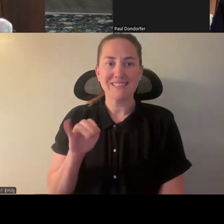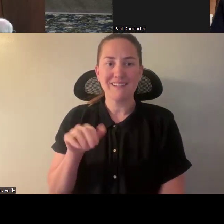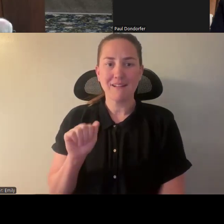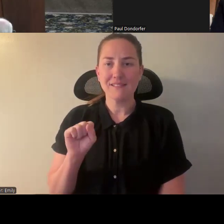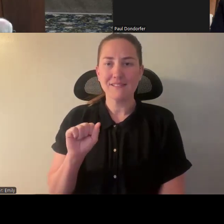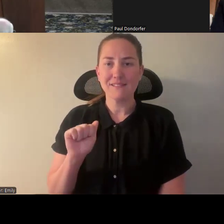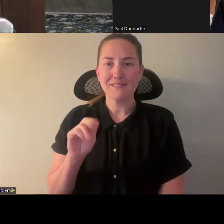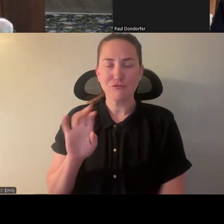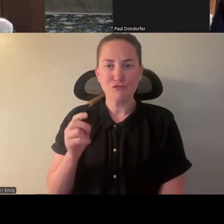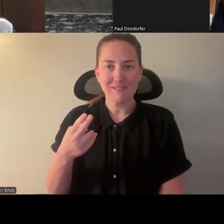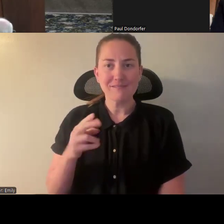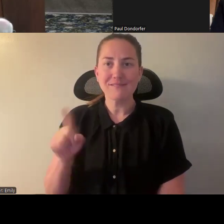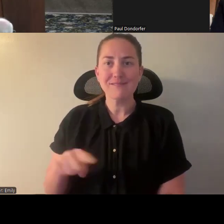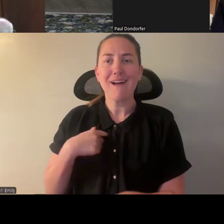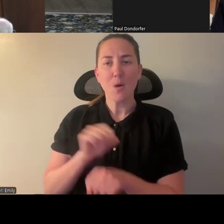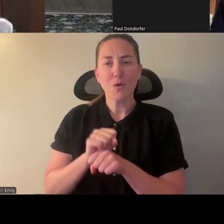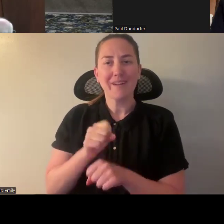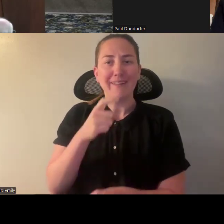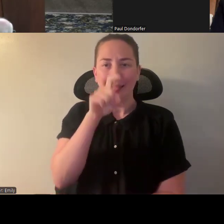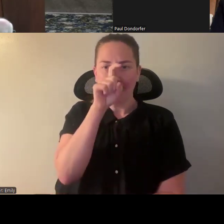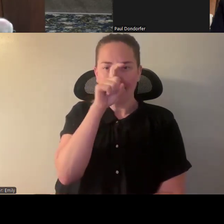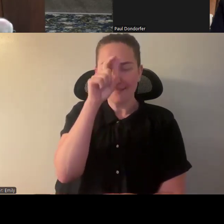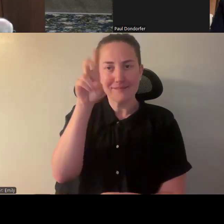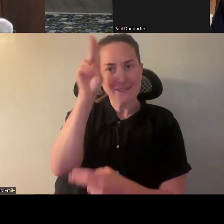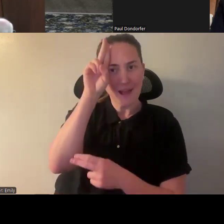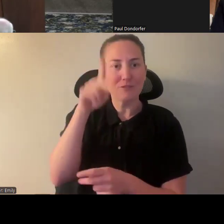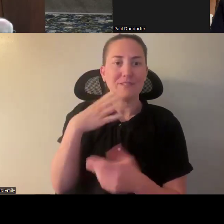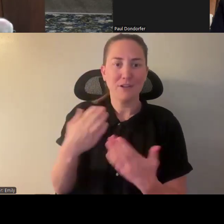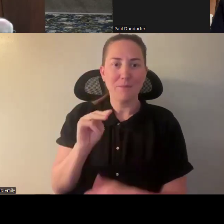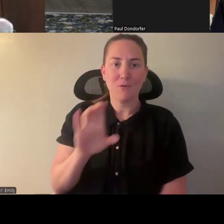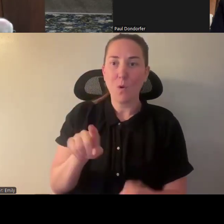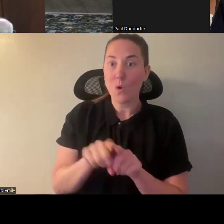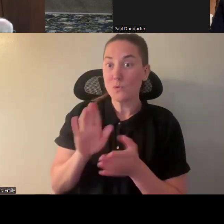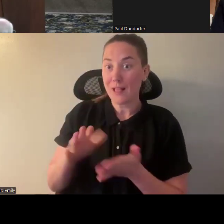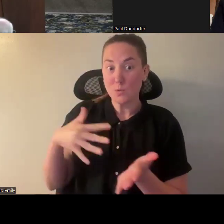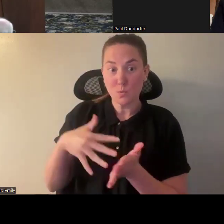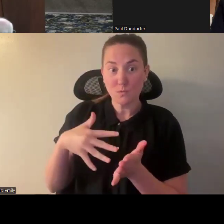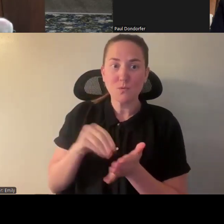Scout of Monroe County and a college student studying engineering at Alfred State We're here